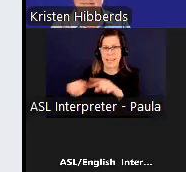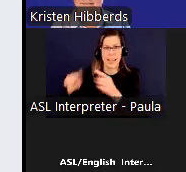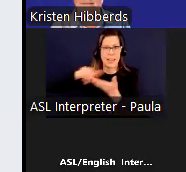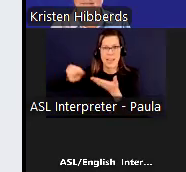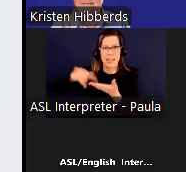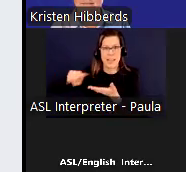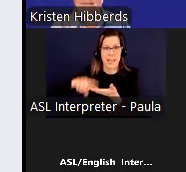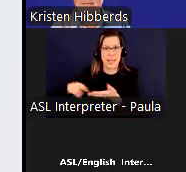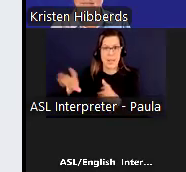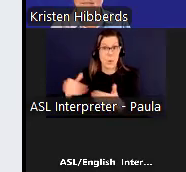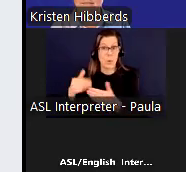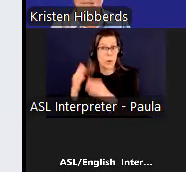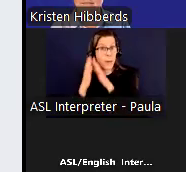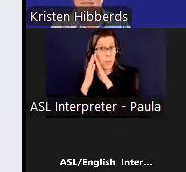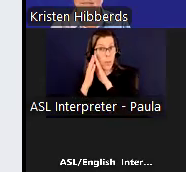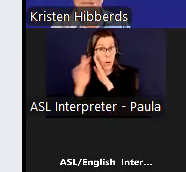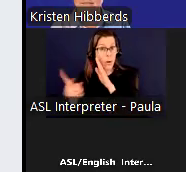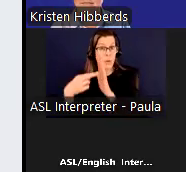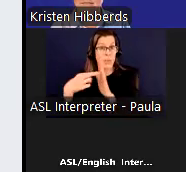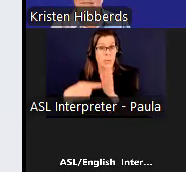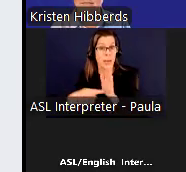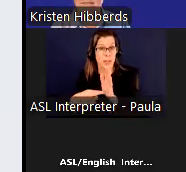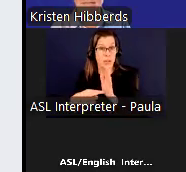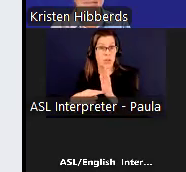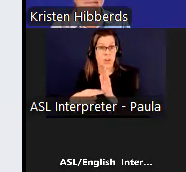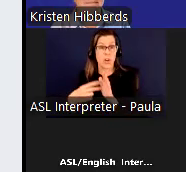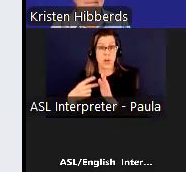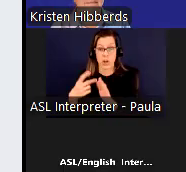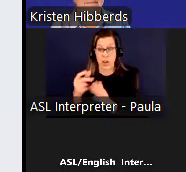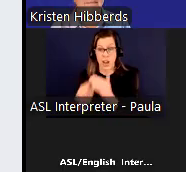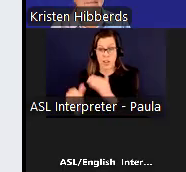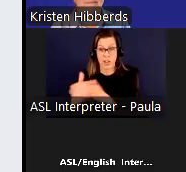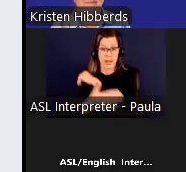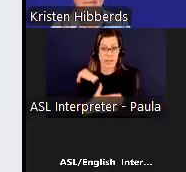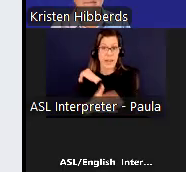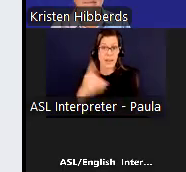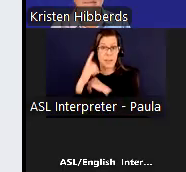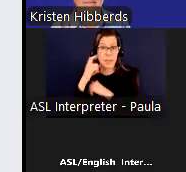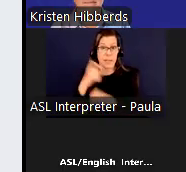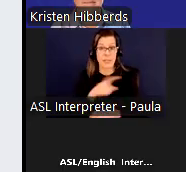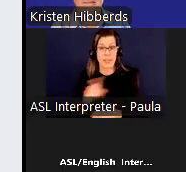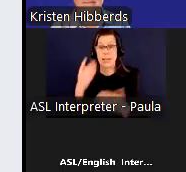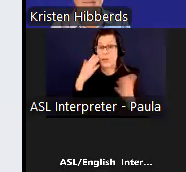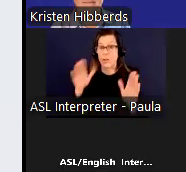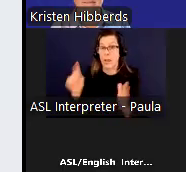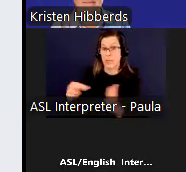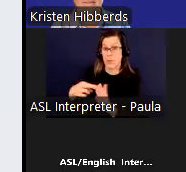only registrated or registered with the county because they don't know that they have to register for DHS with DHS also?